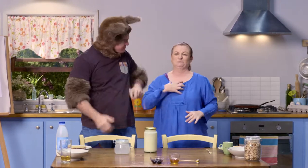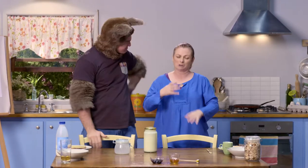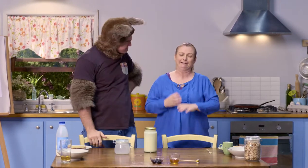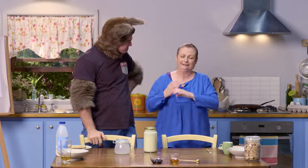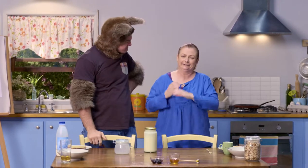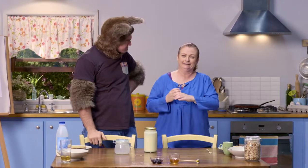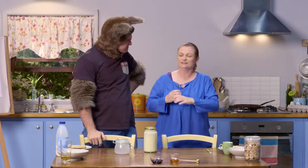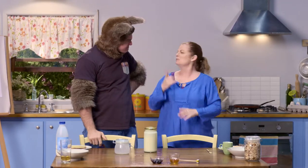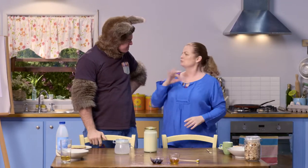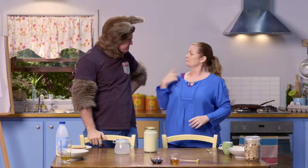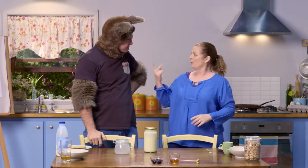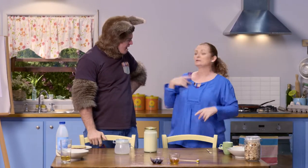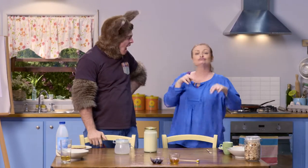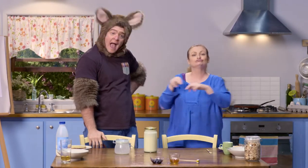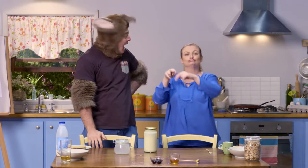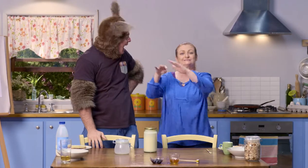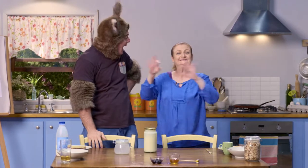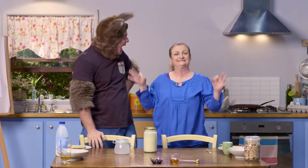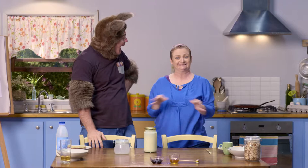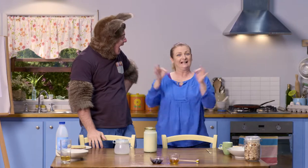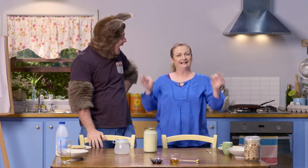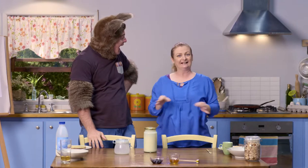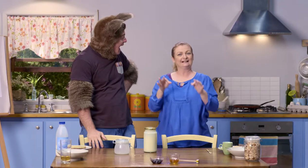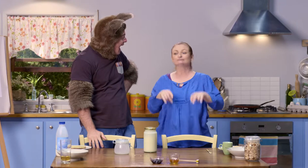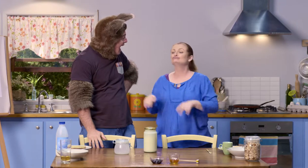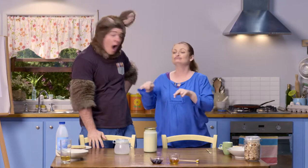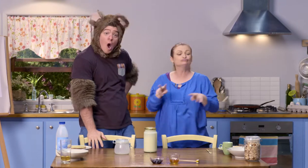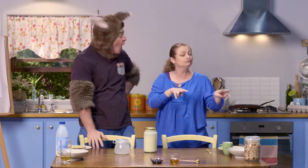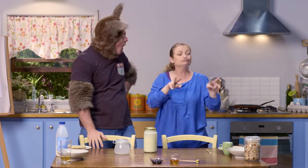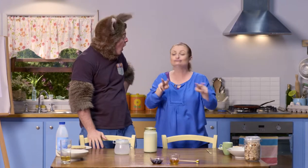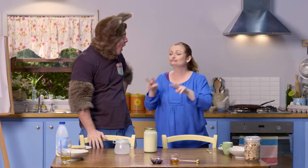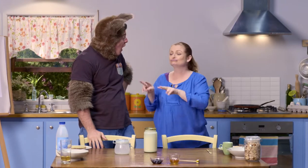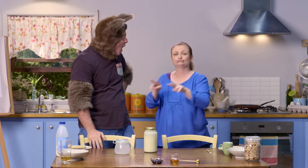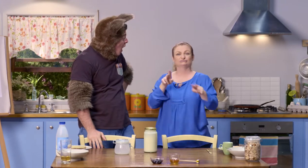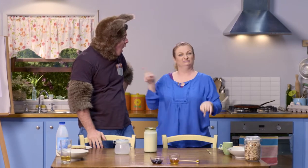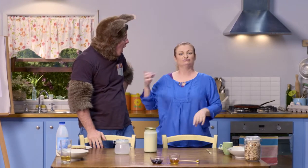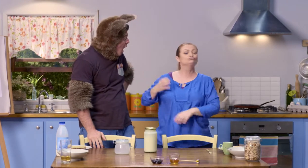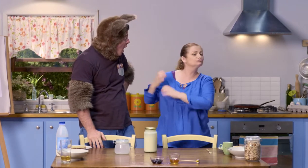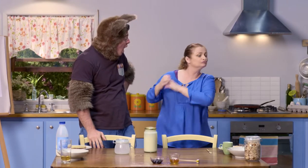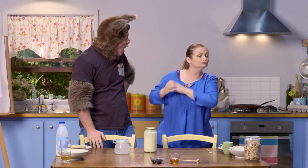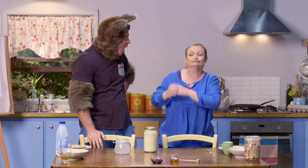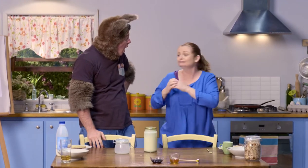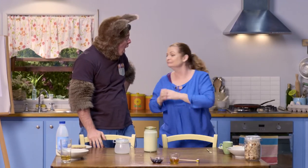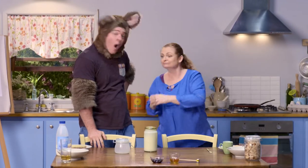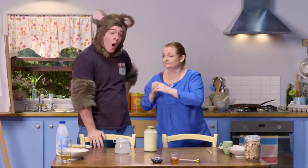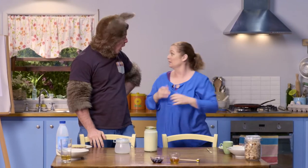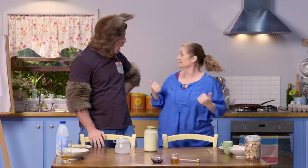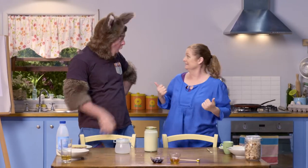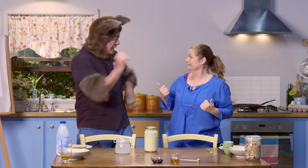You need to keep shaking it. Why don't we go for a walk in the garden and while we do that, you can keep shaking, OK?